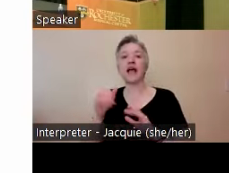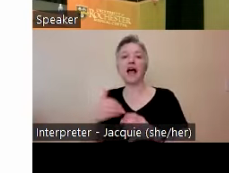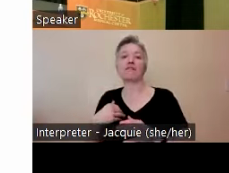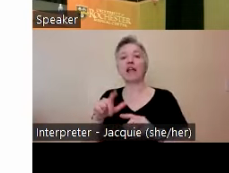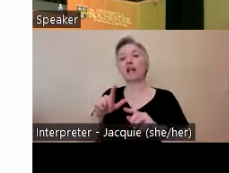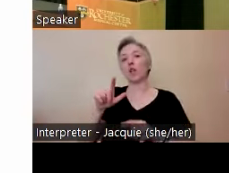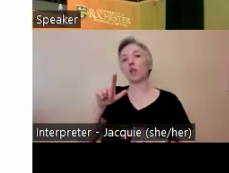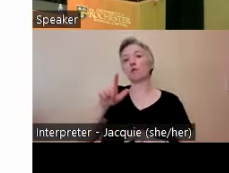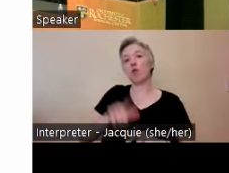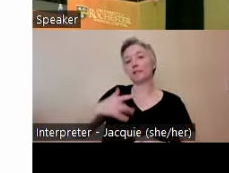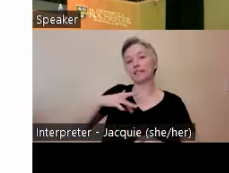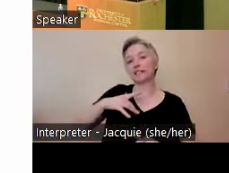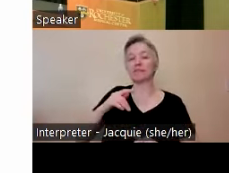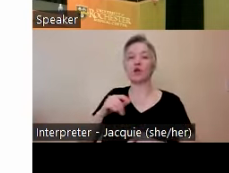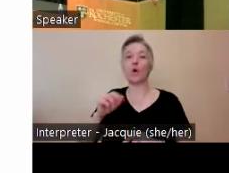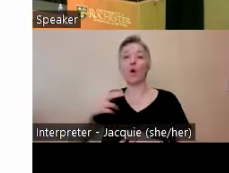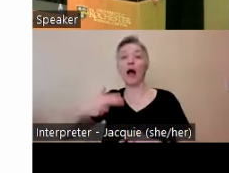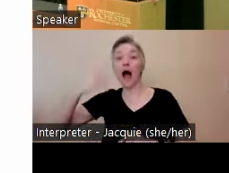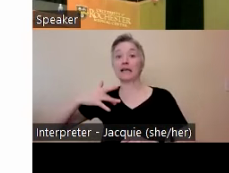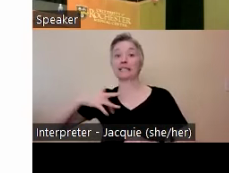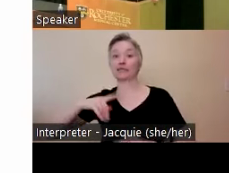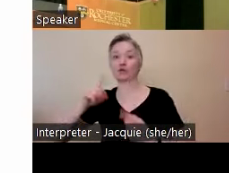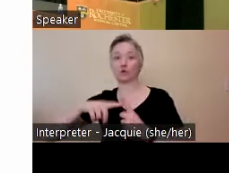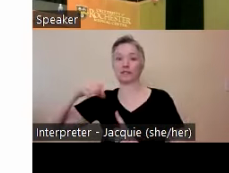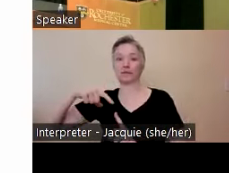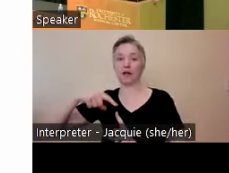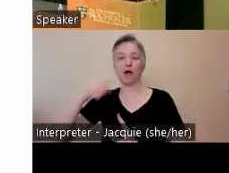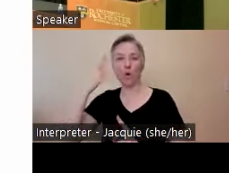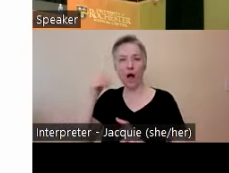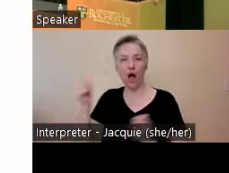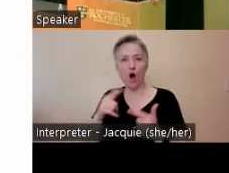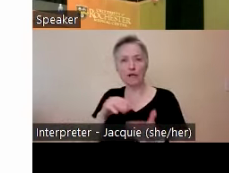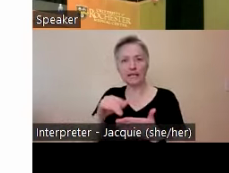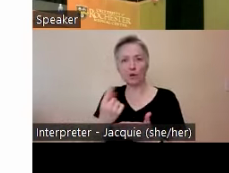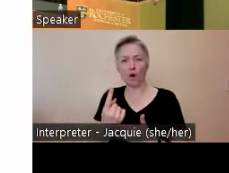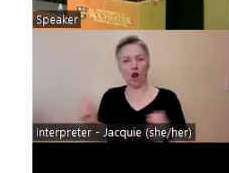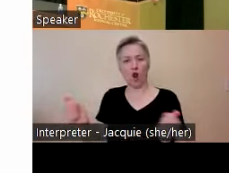how was it that all of the autistic groups in study one had lower sensitivity to stimul than